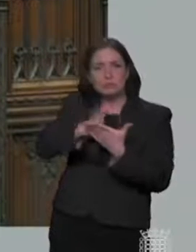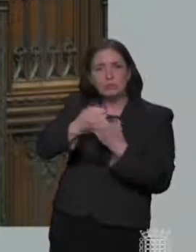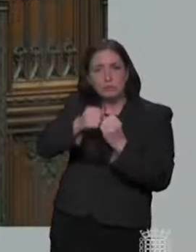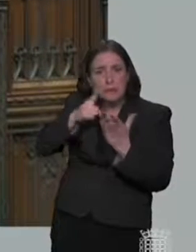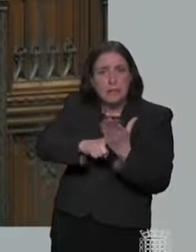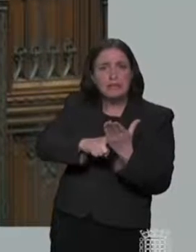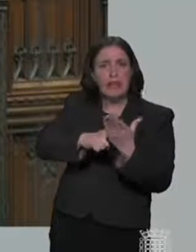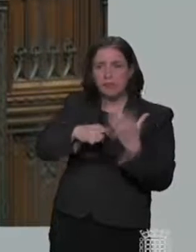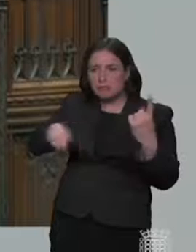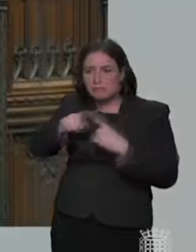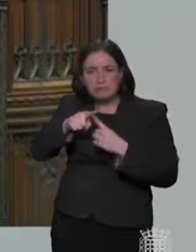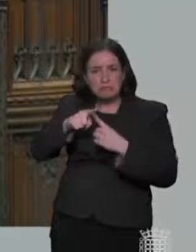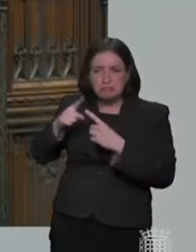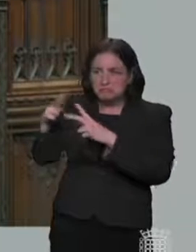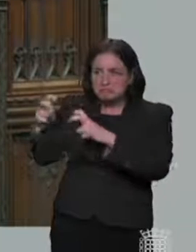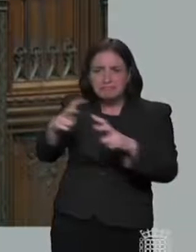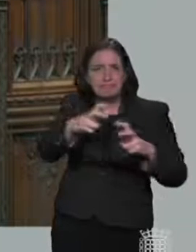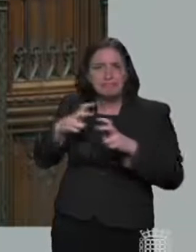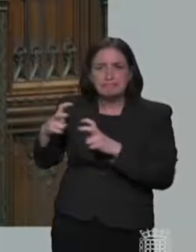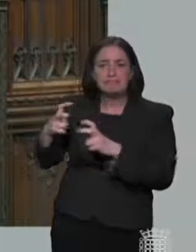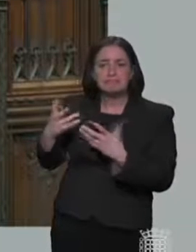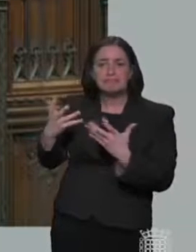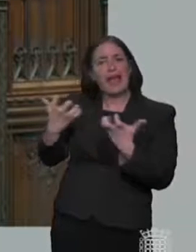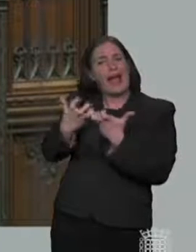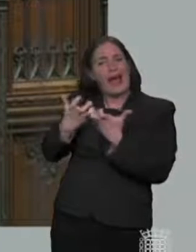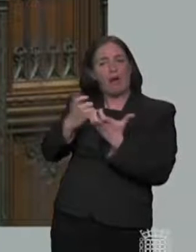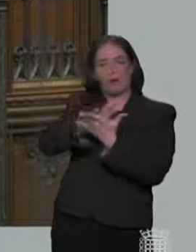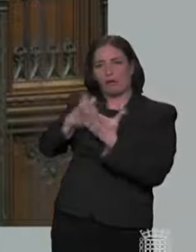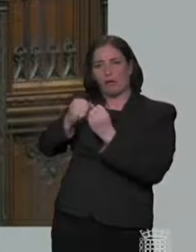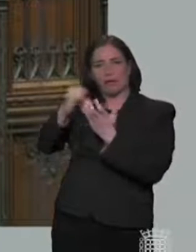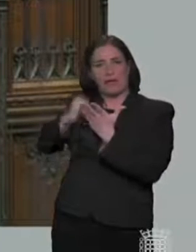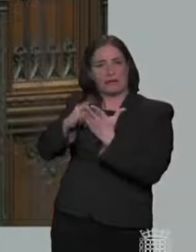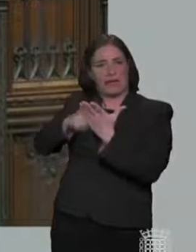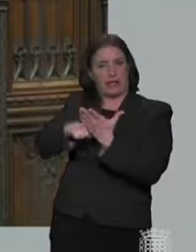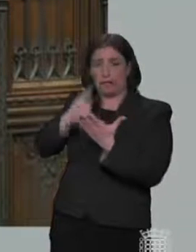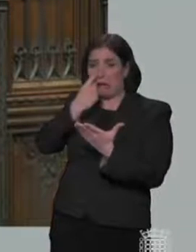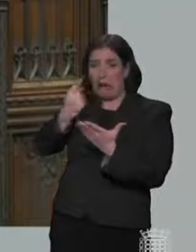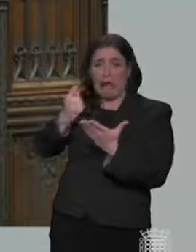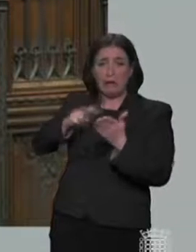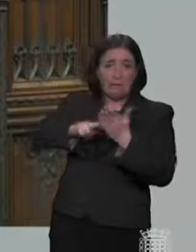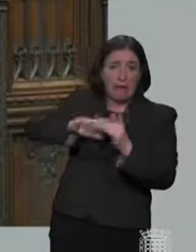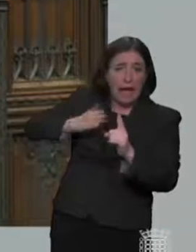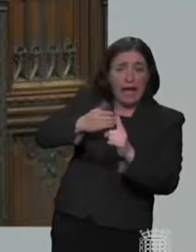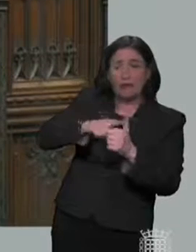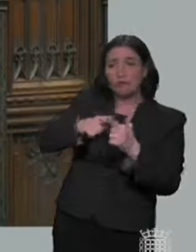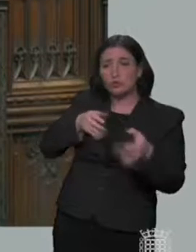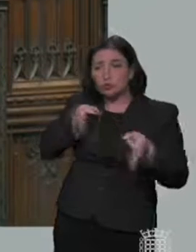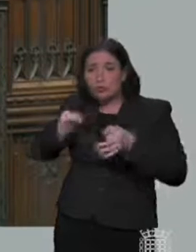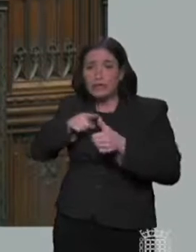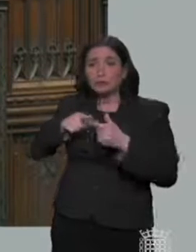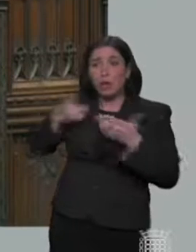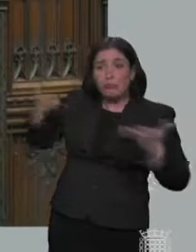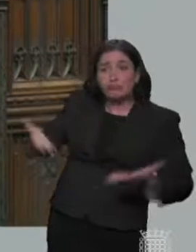this could be plans strategies approaches in terms of promotion press releases anything